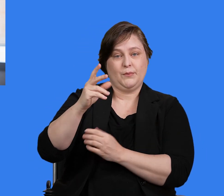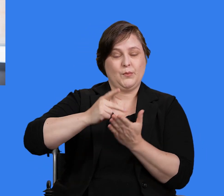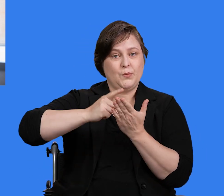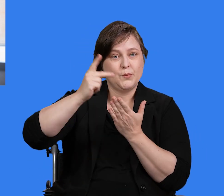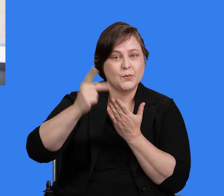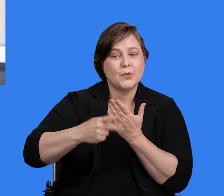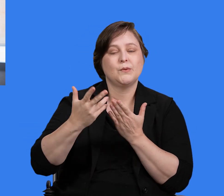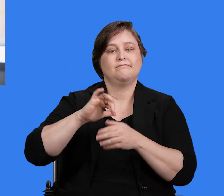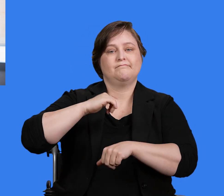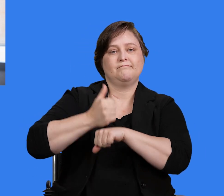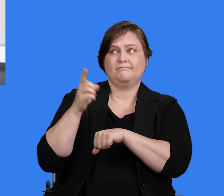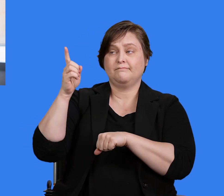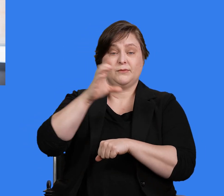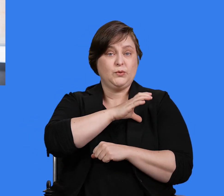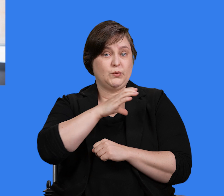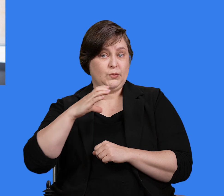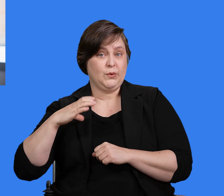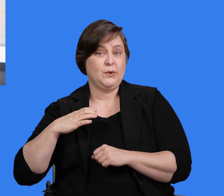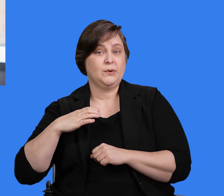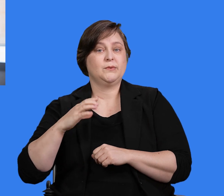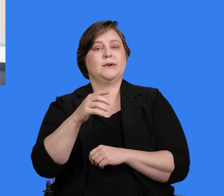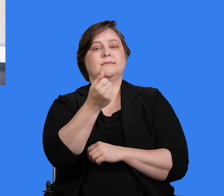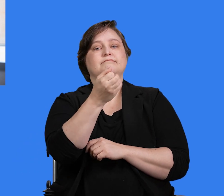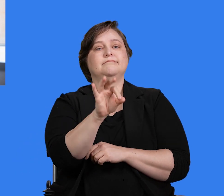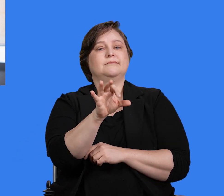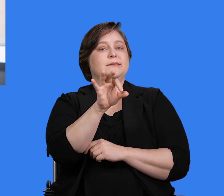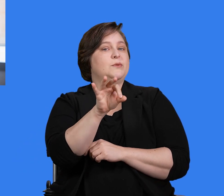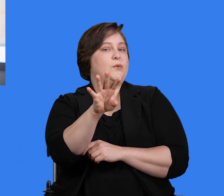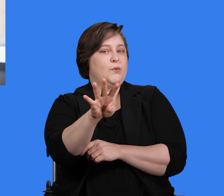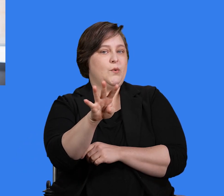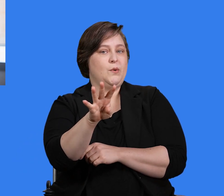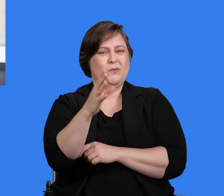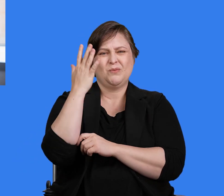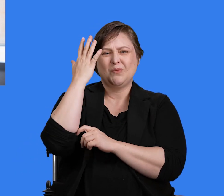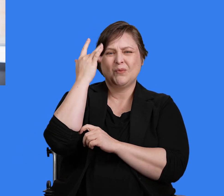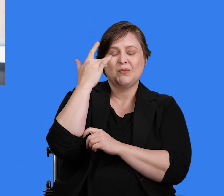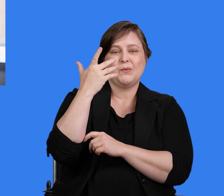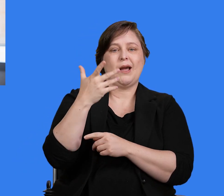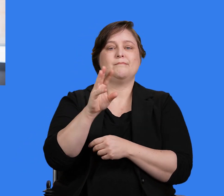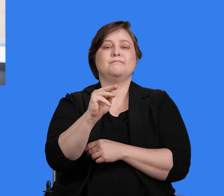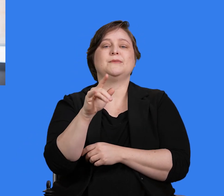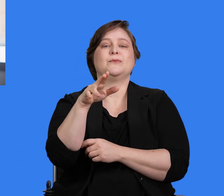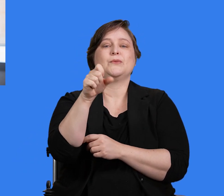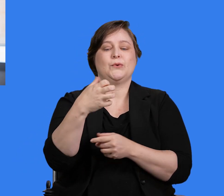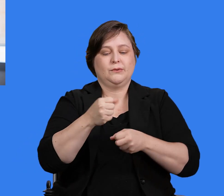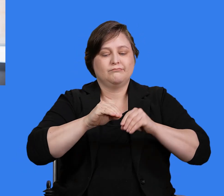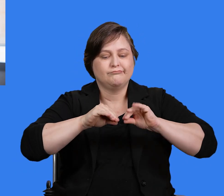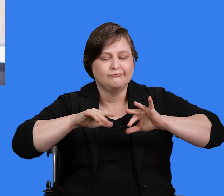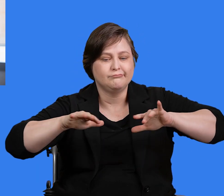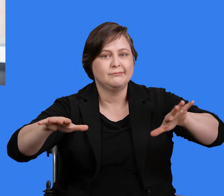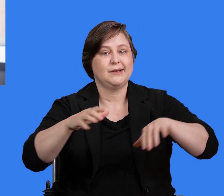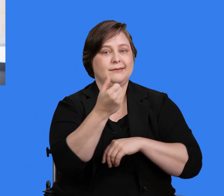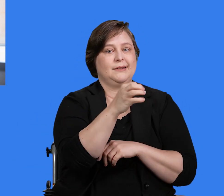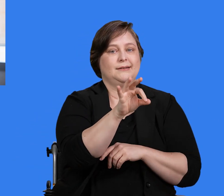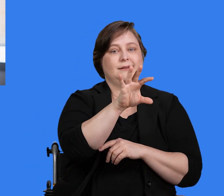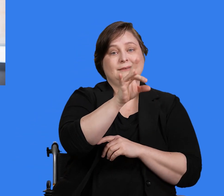was established by Congress in 1994 in response to measles outbreaks in 1989–1991.